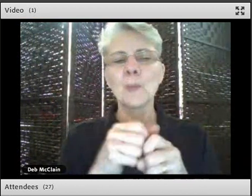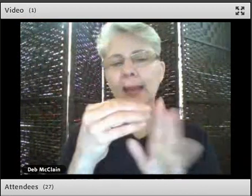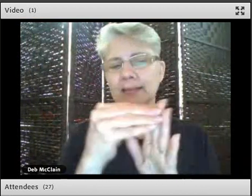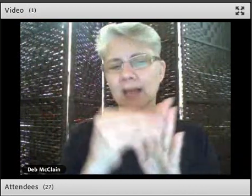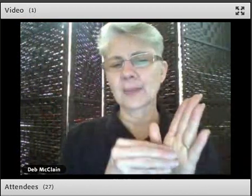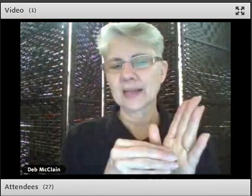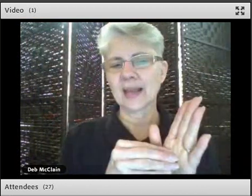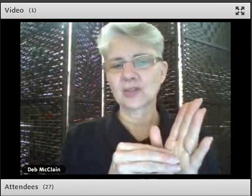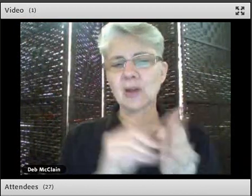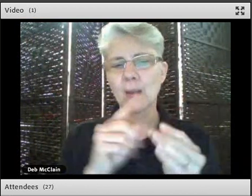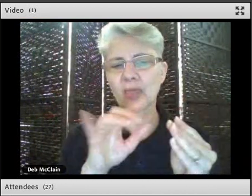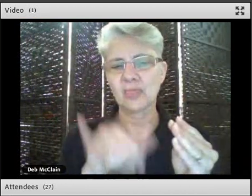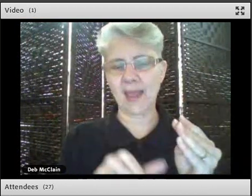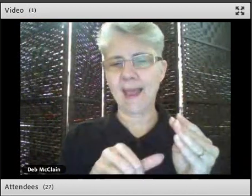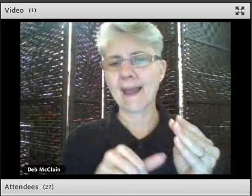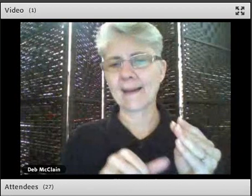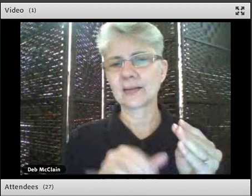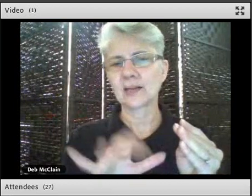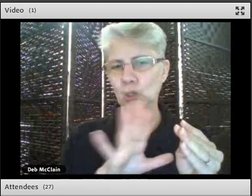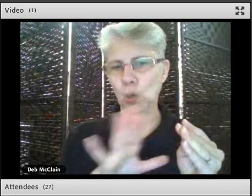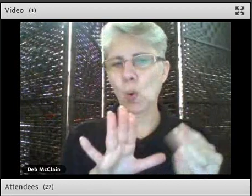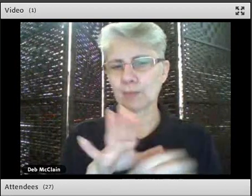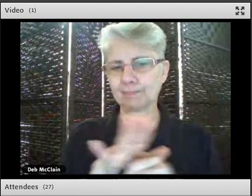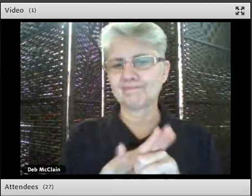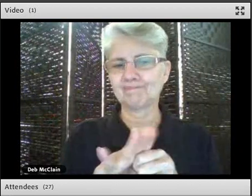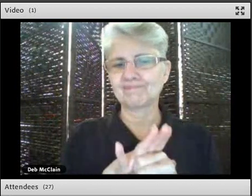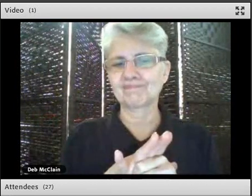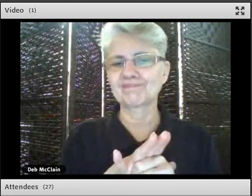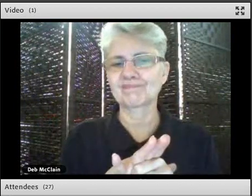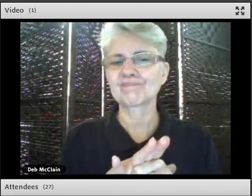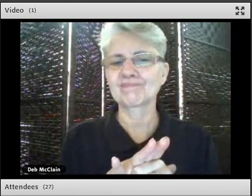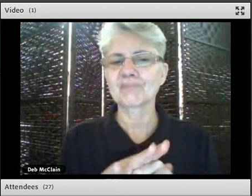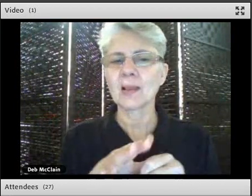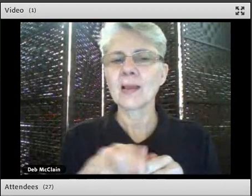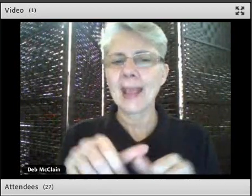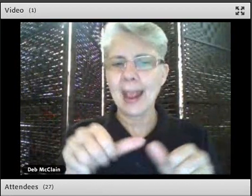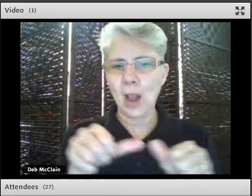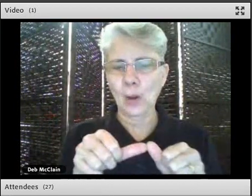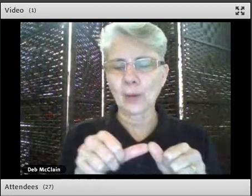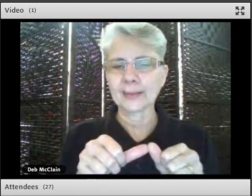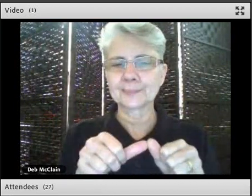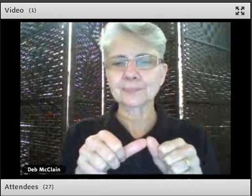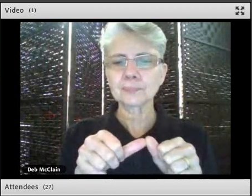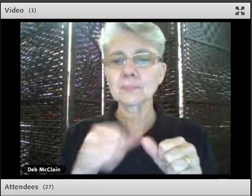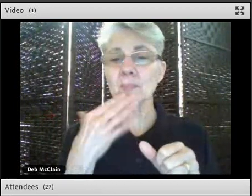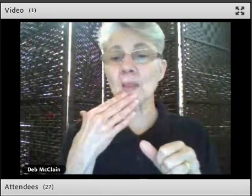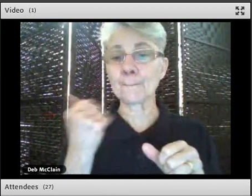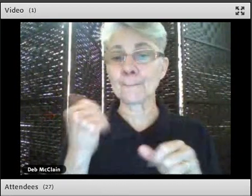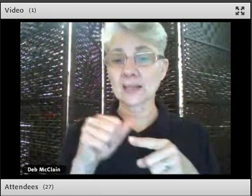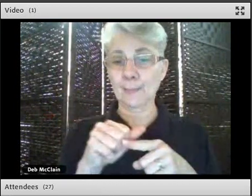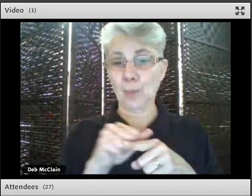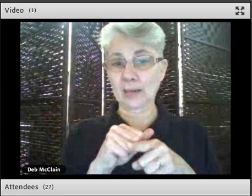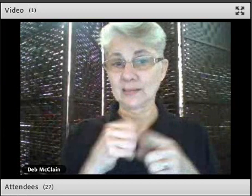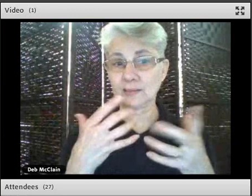The best practice, according to OLAC, is to follow the policy statement,